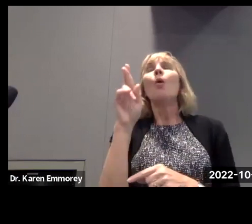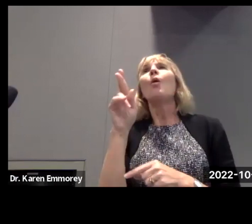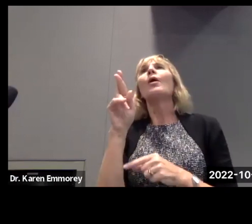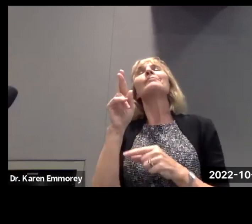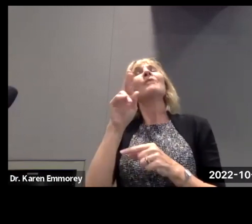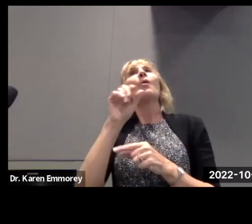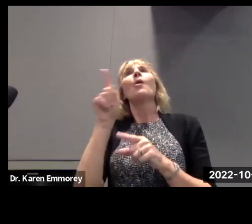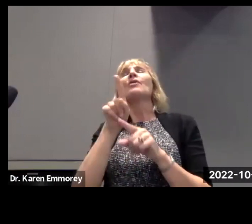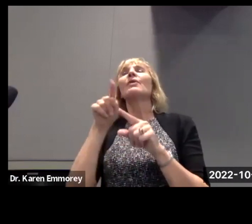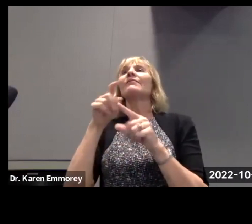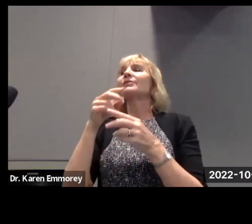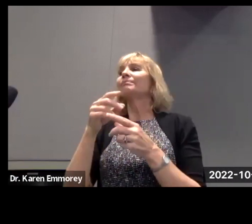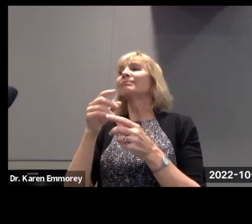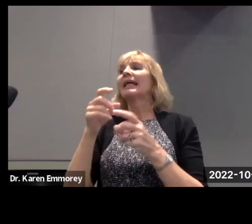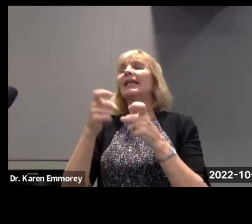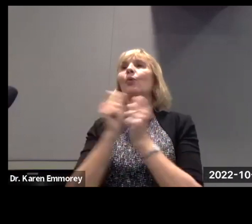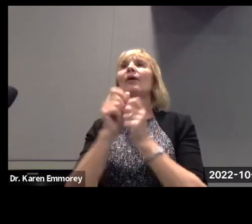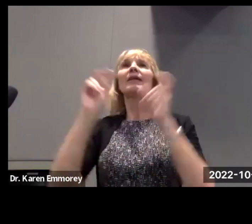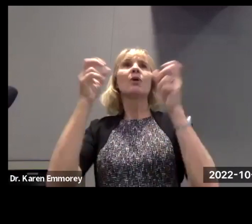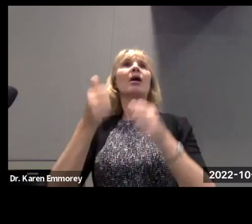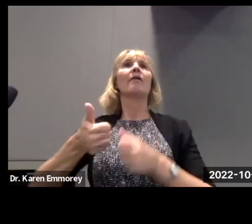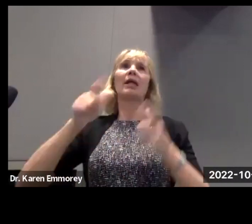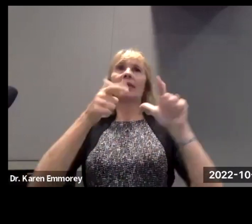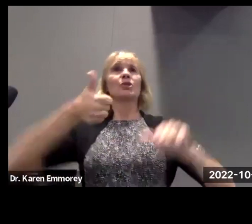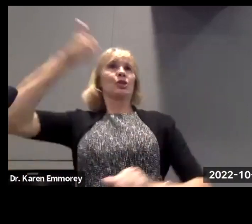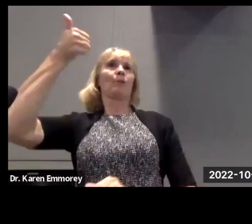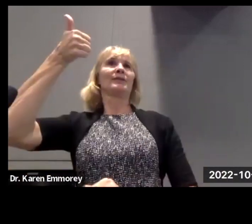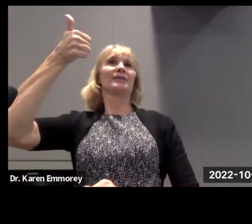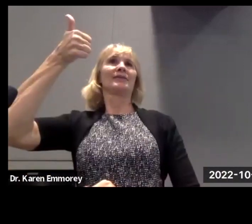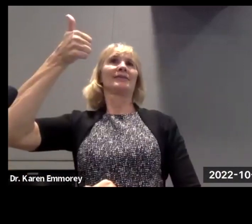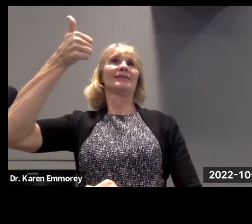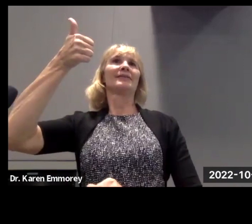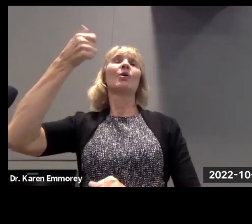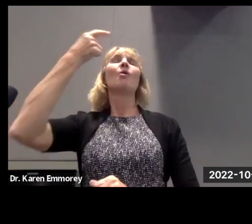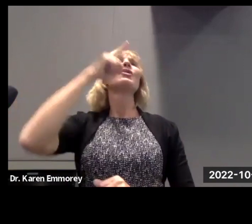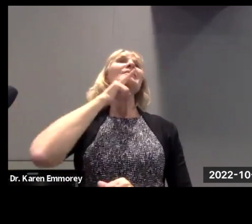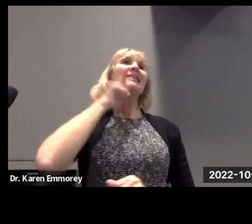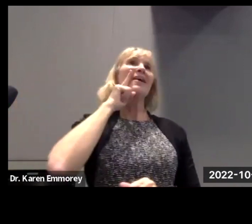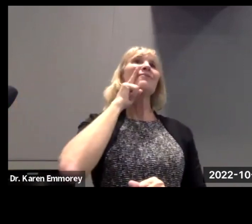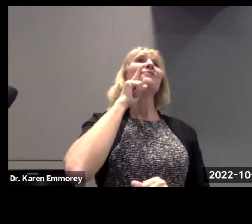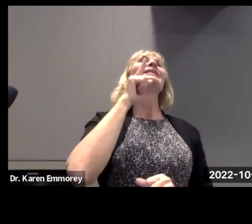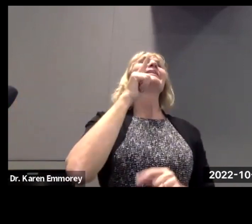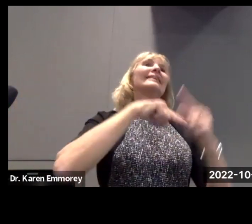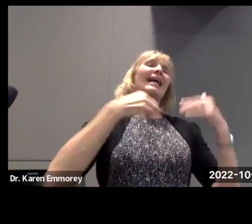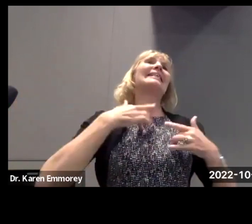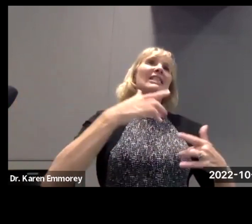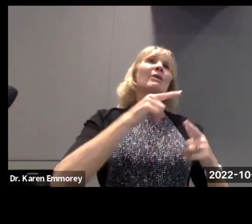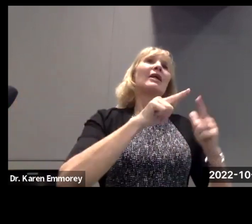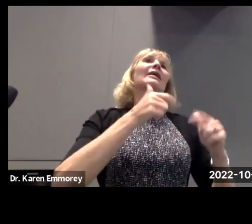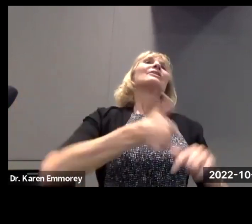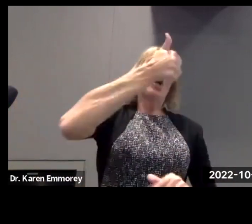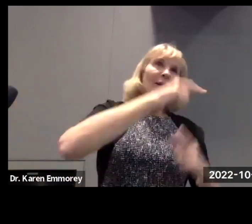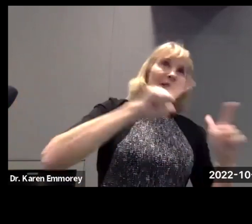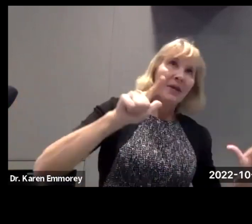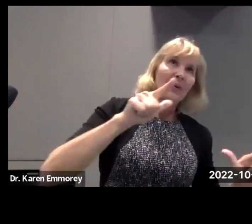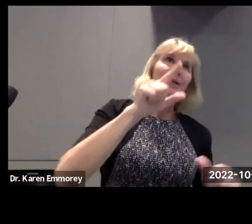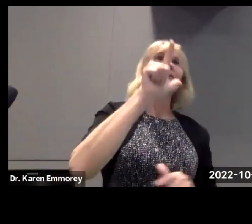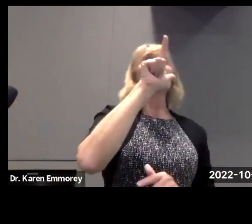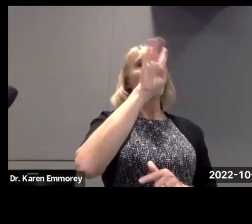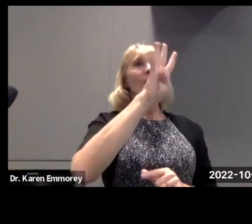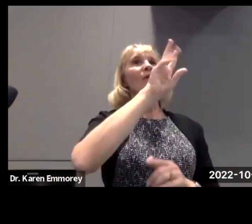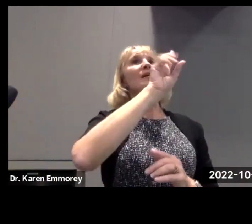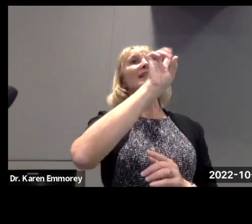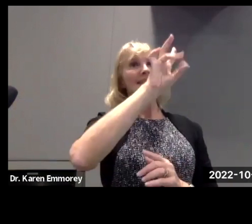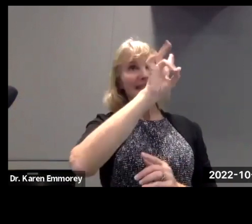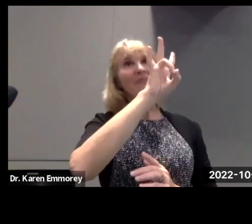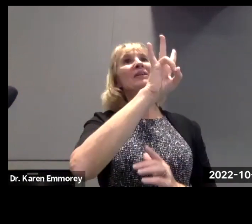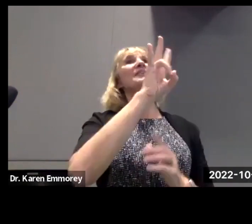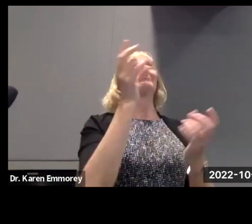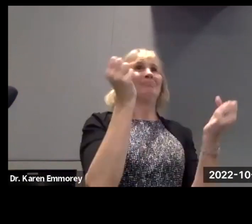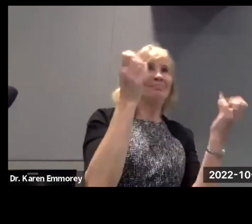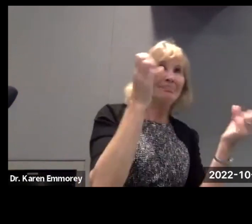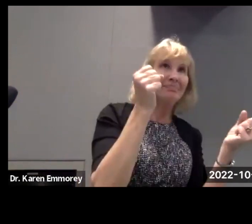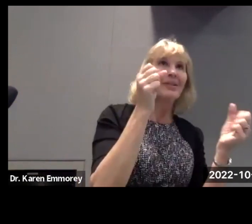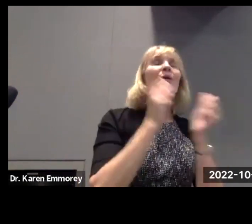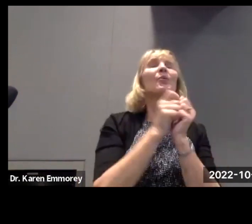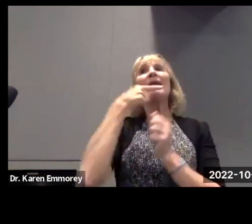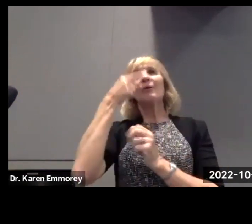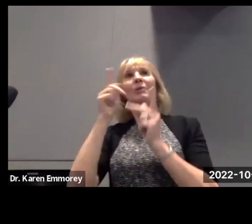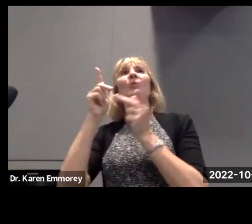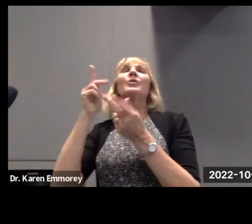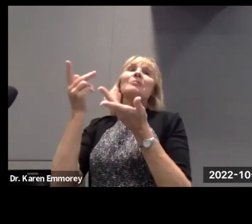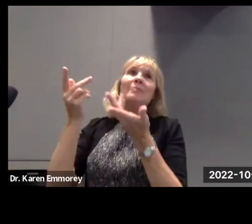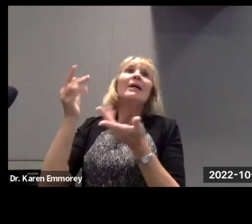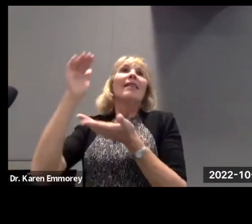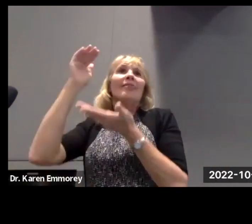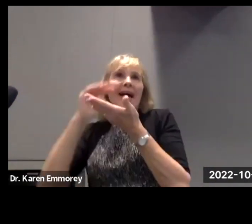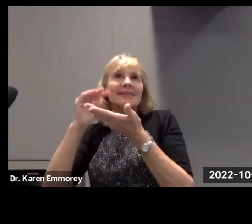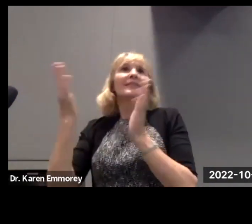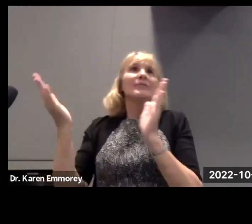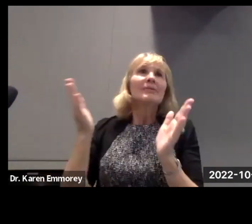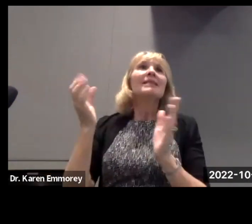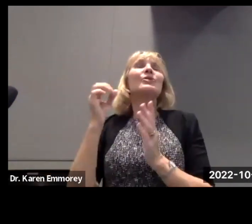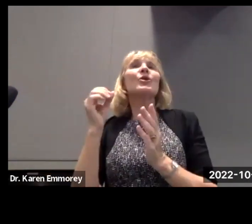sign language is the dominant language, because it's one that's twenty four-seven and hearing signers are newly signed, less so it's harder to know if those effects are from dominance for another source, and it's a second question.